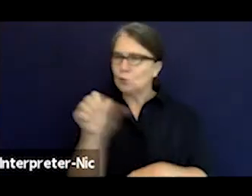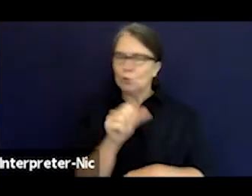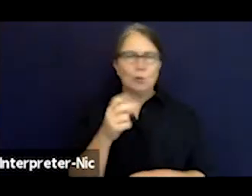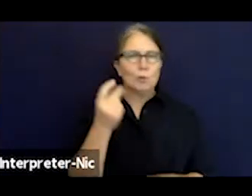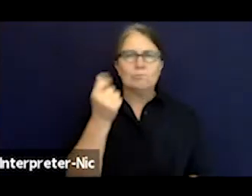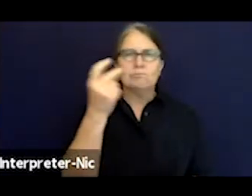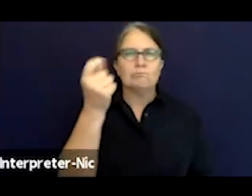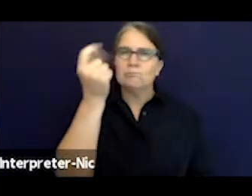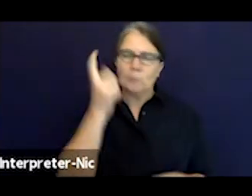First thing that comes to your mind.